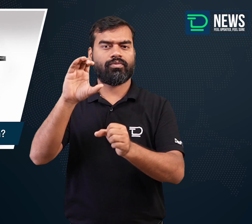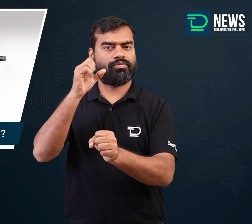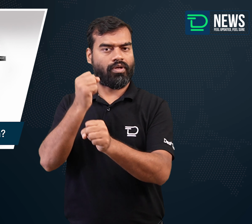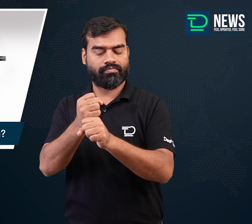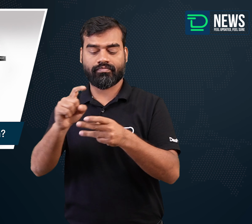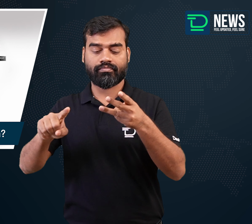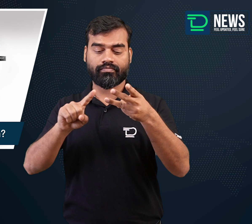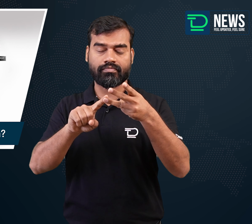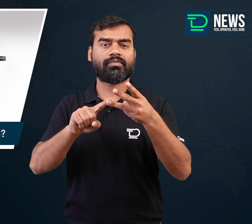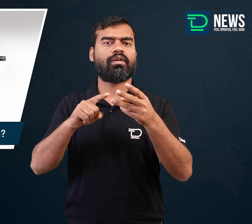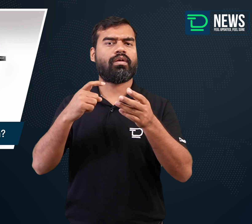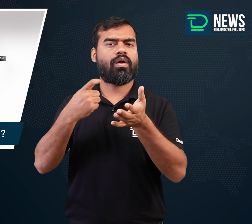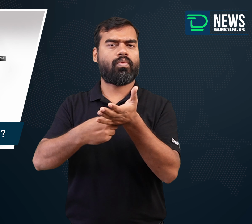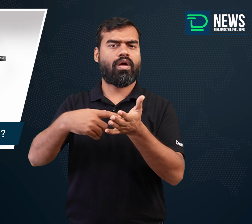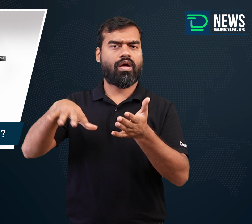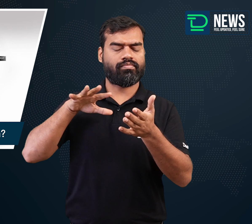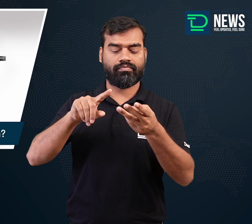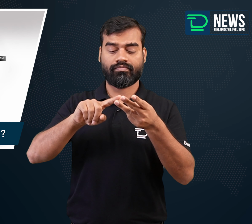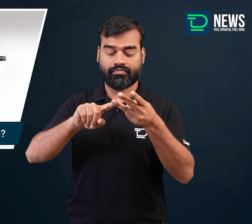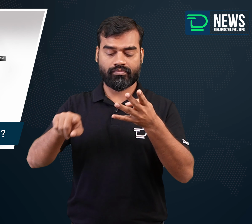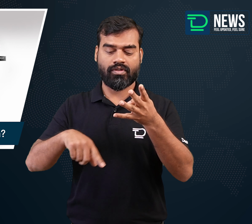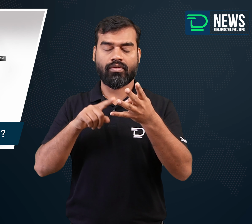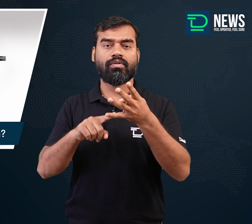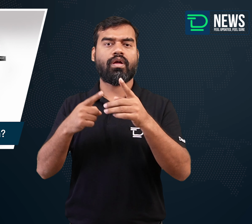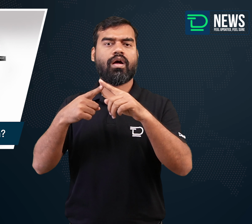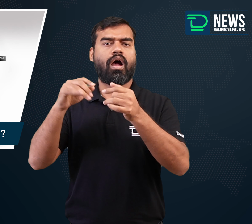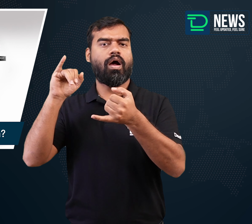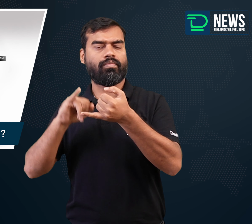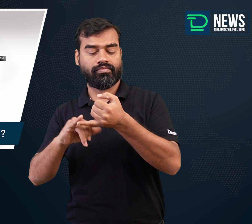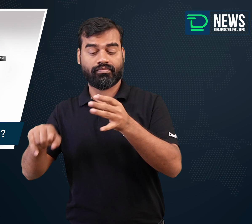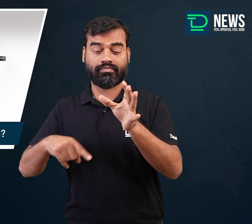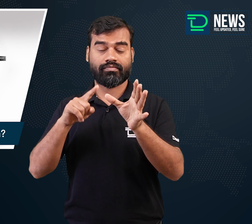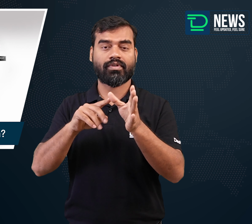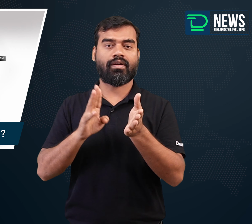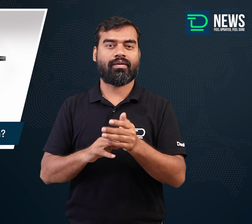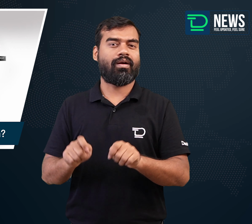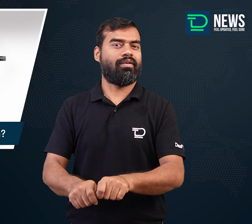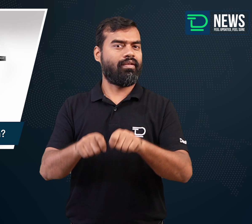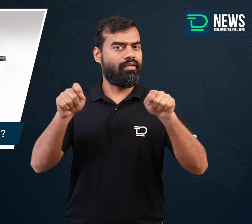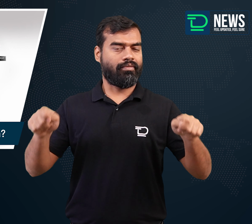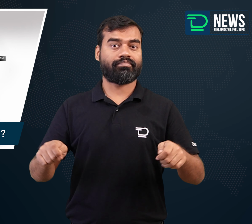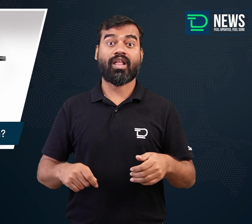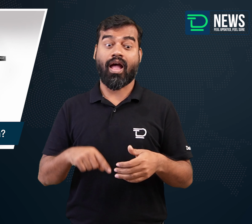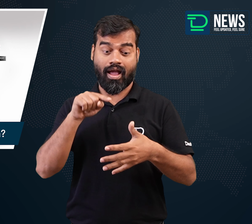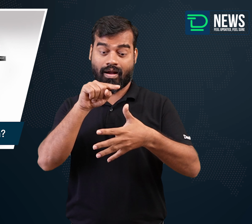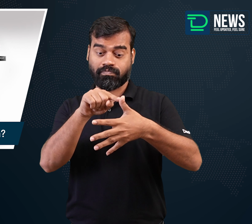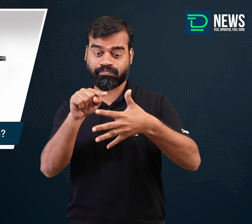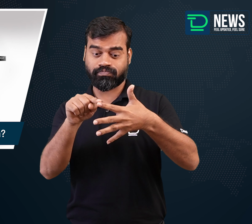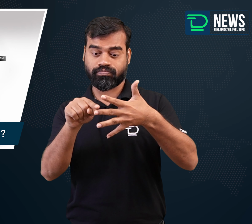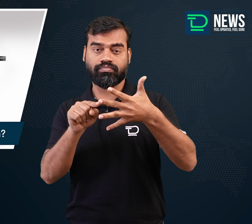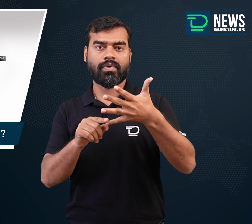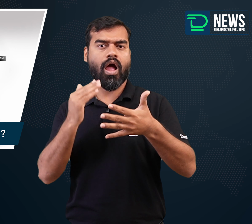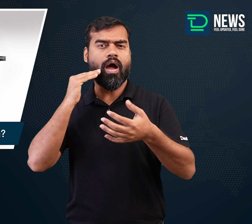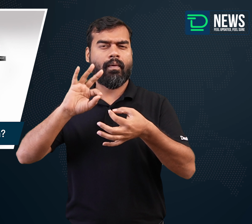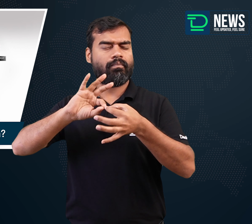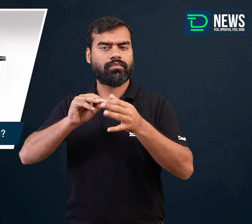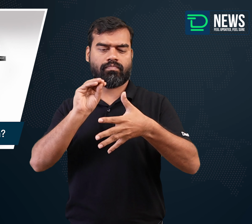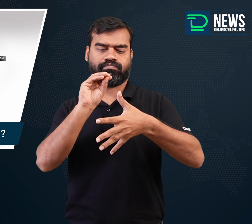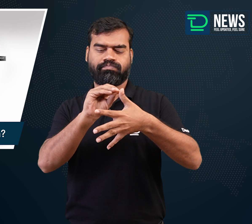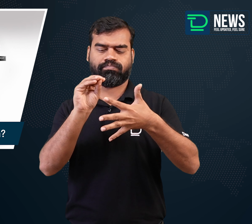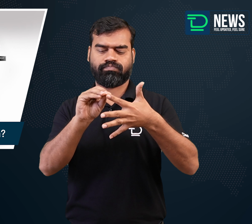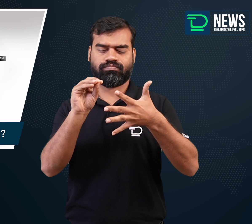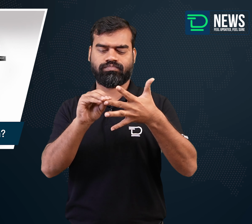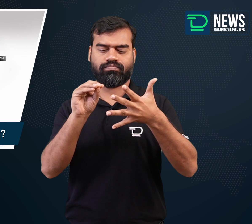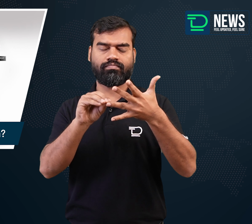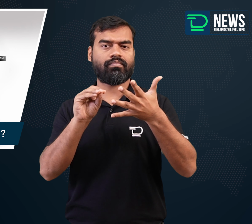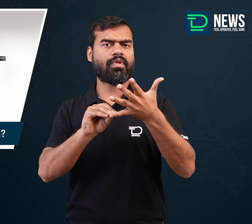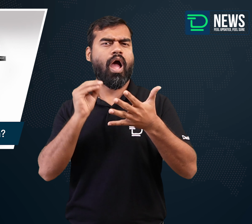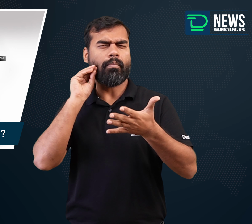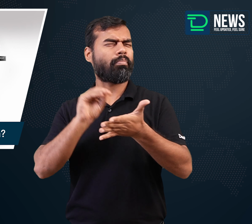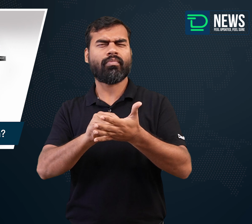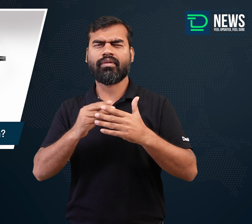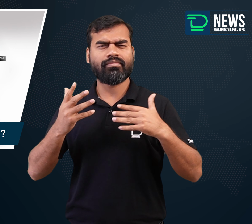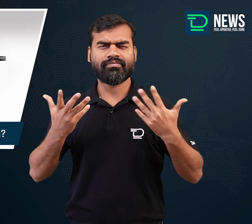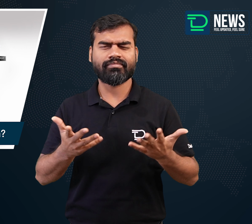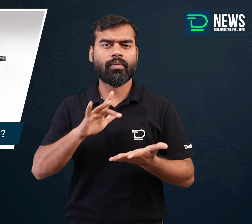Chhattisgarh, Rajasthan, Telangana, and Mizoram, due to the end of their terms of assembly.